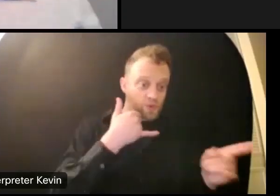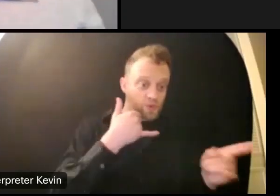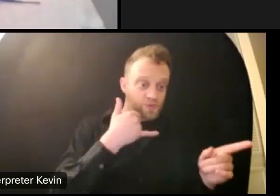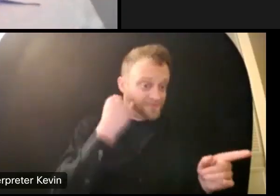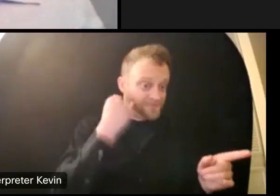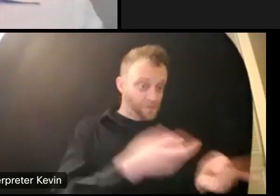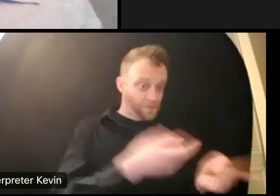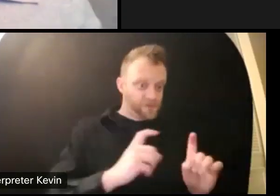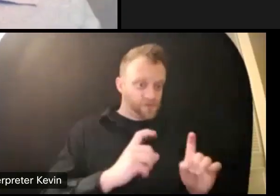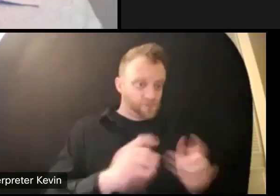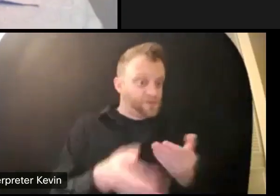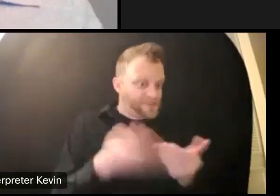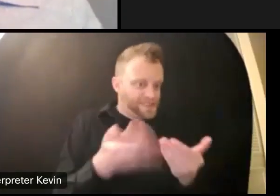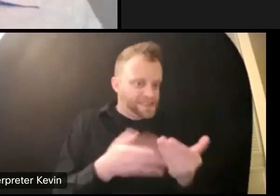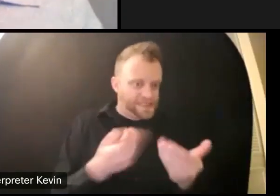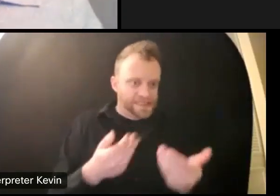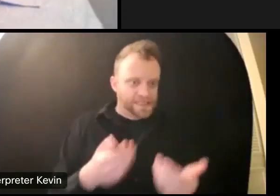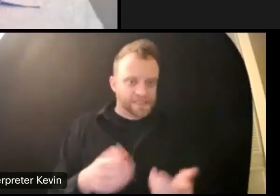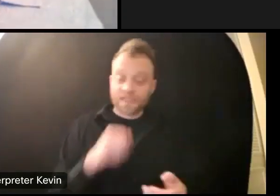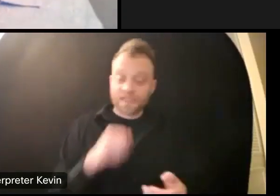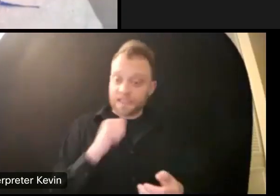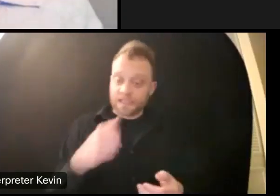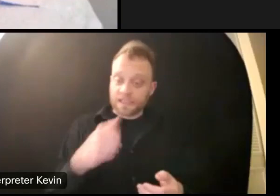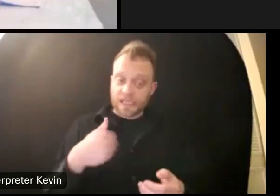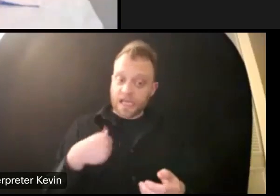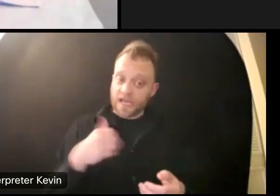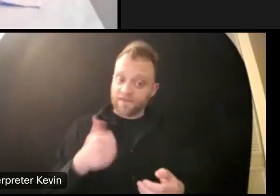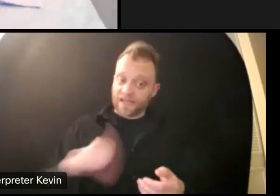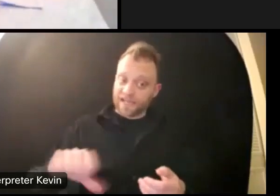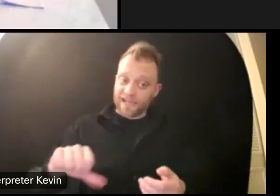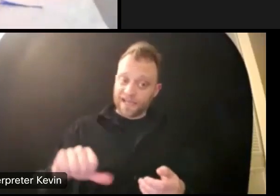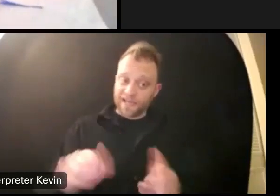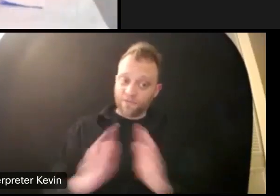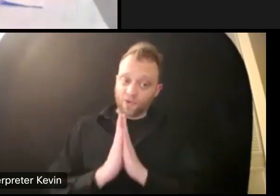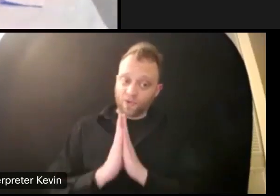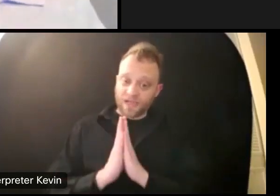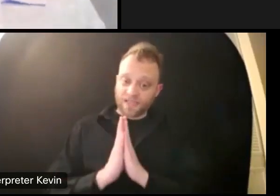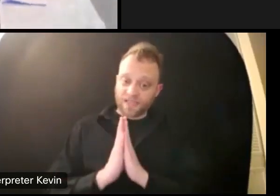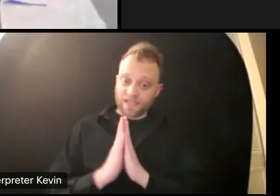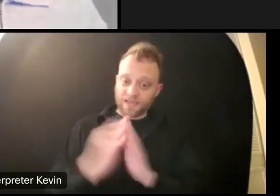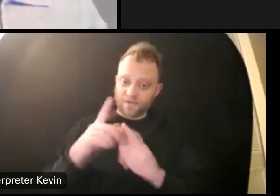We did not have any requests from your ANC when you served the 20, I'm sure 20 plus years when